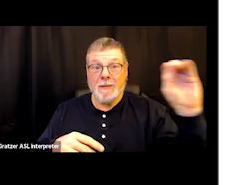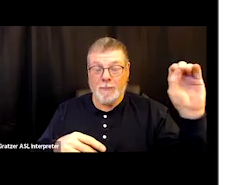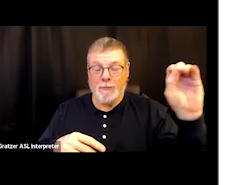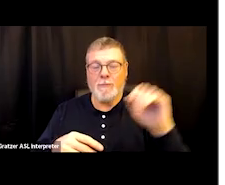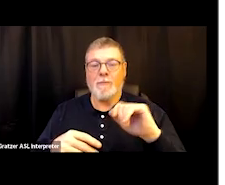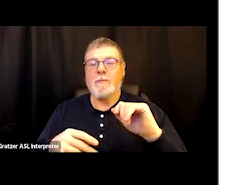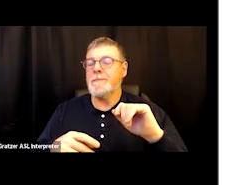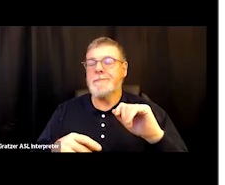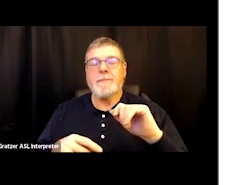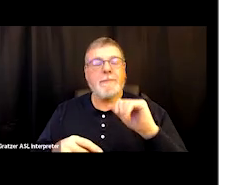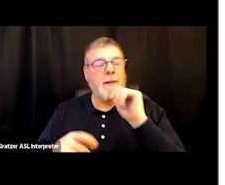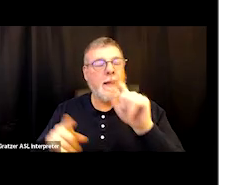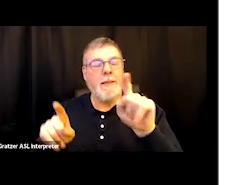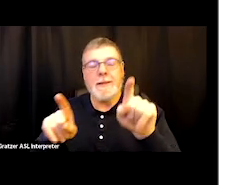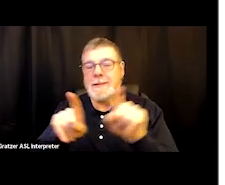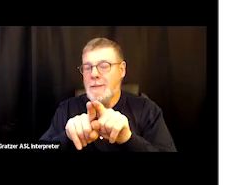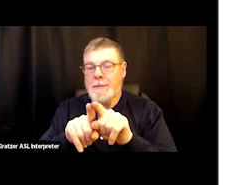It's not the same as the 8000.